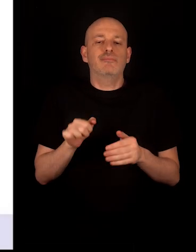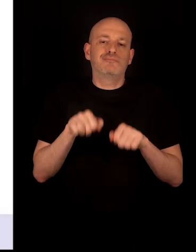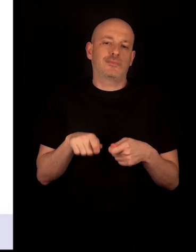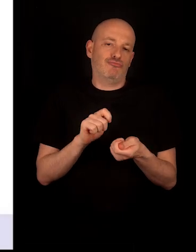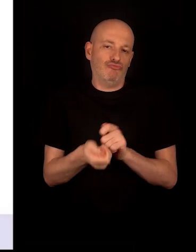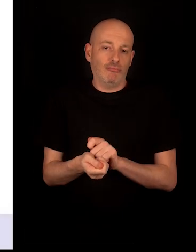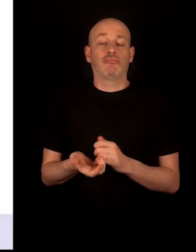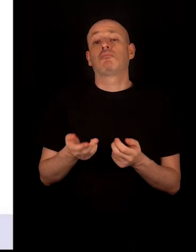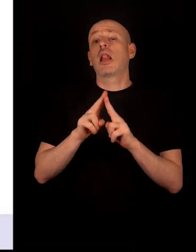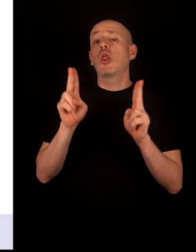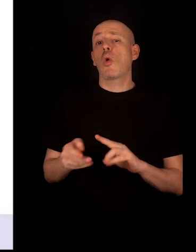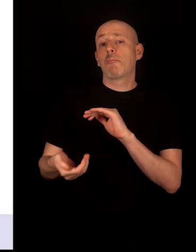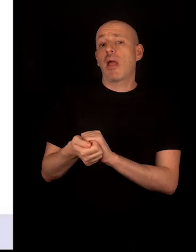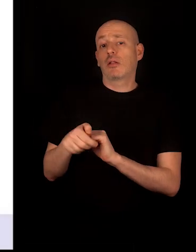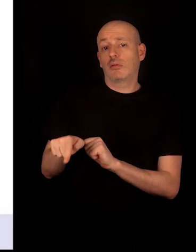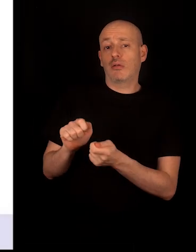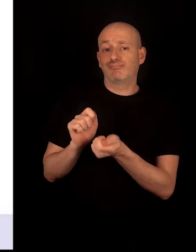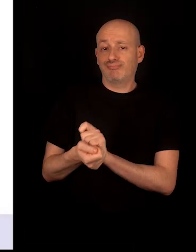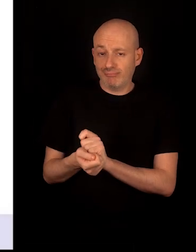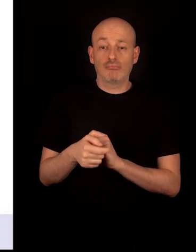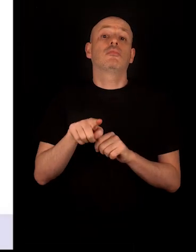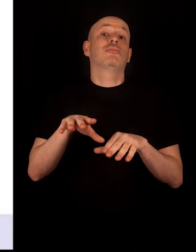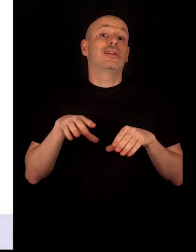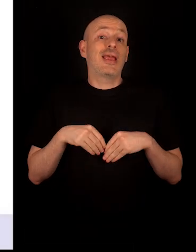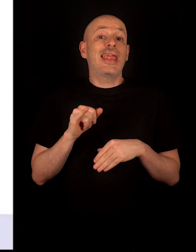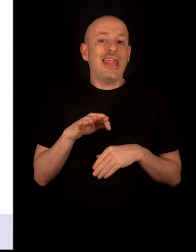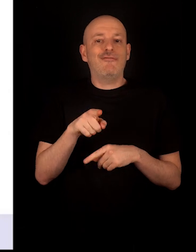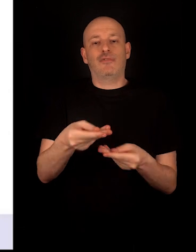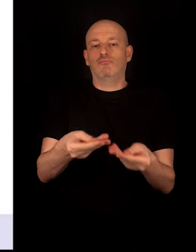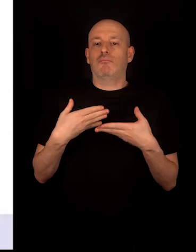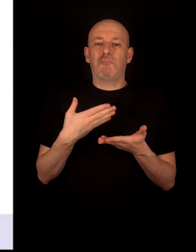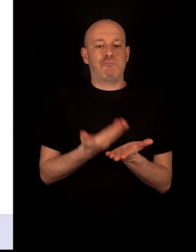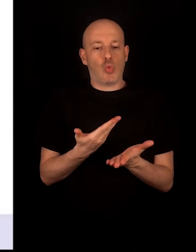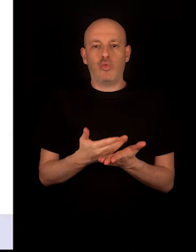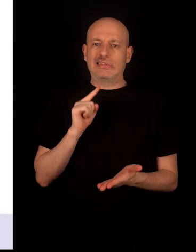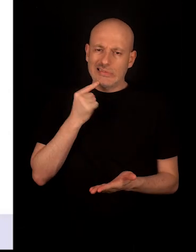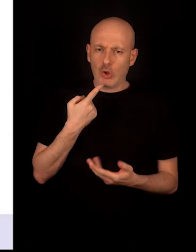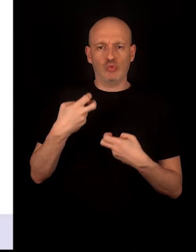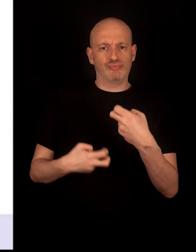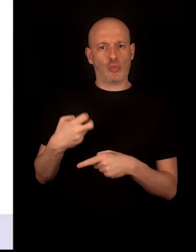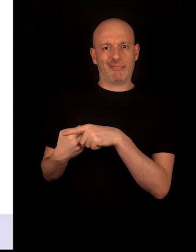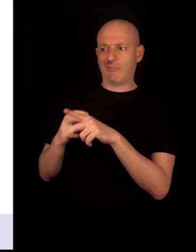Then, changes to the international partner: it's only accepted if you submit a proof of a serious issue